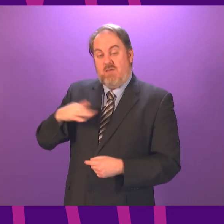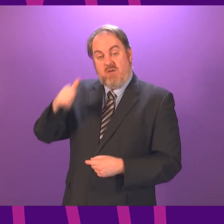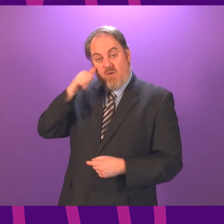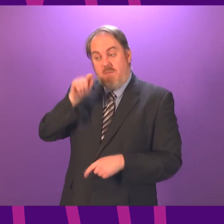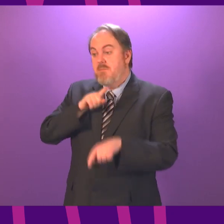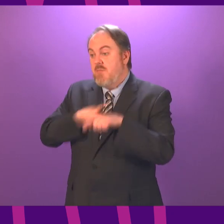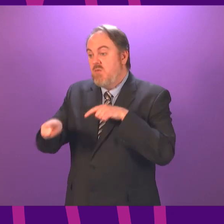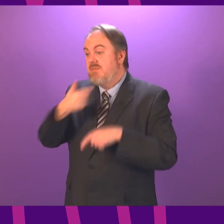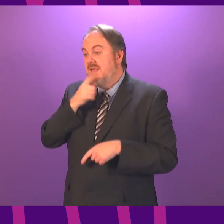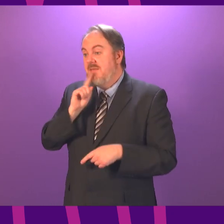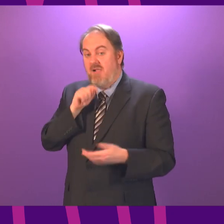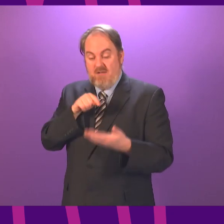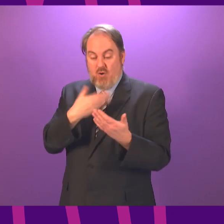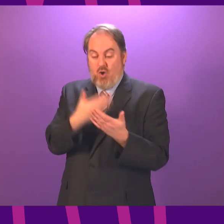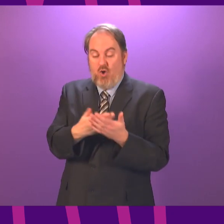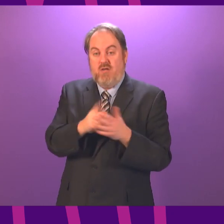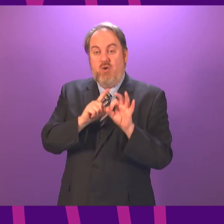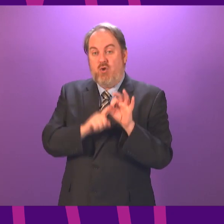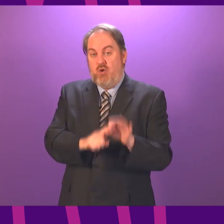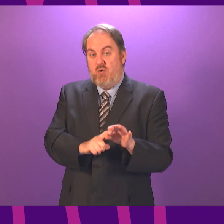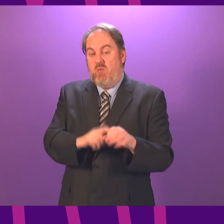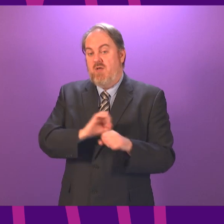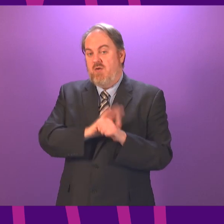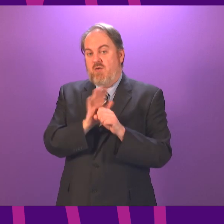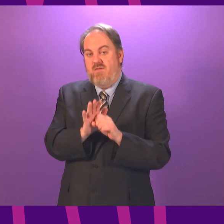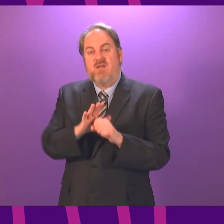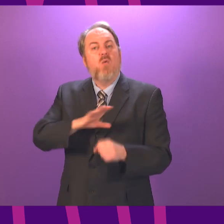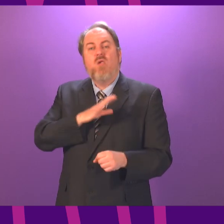who would have been identified through QCovid are likely to have already been included in